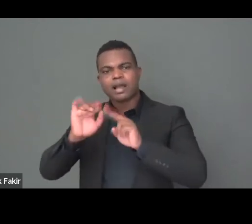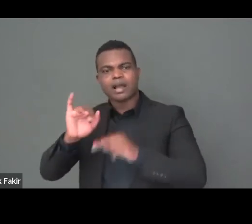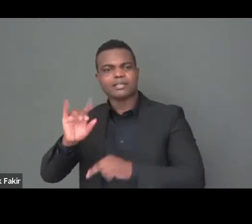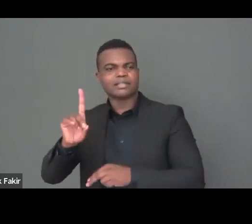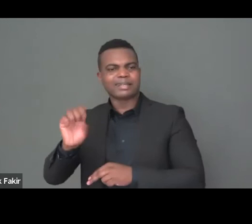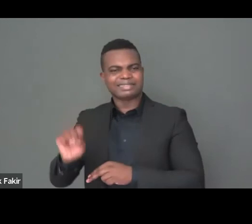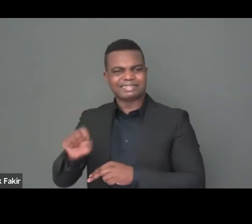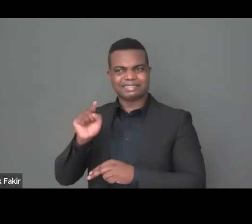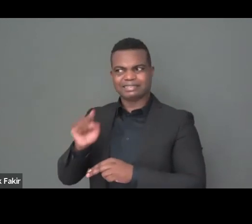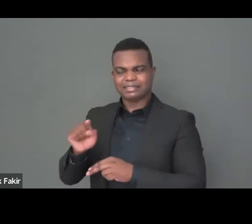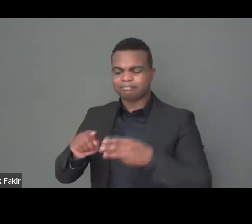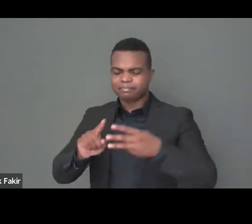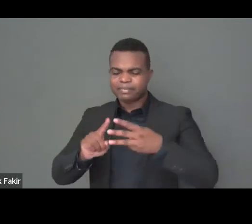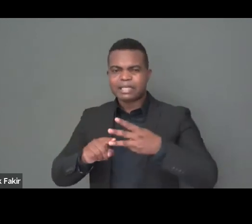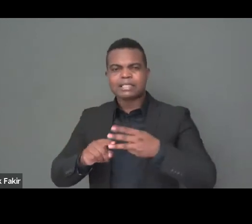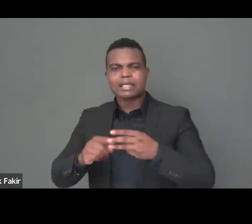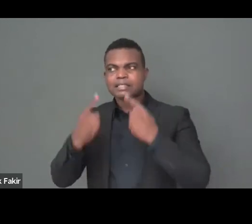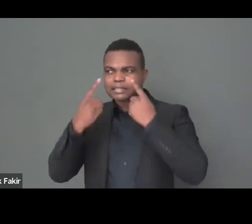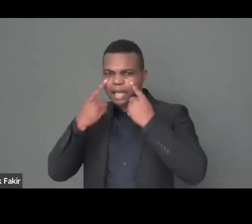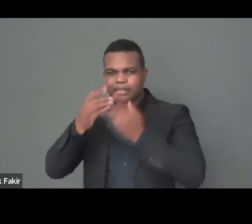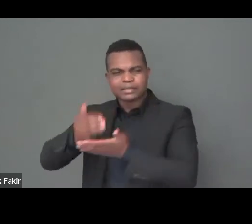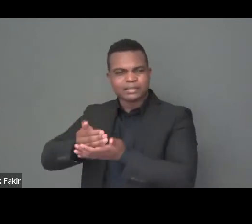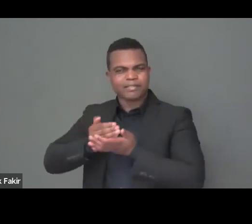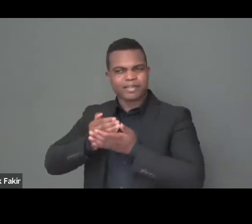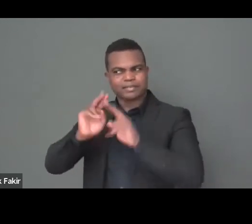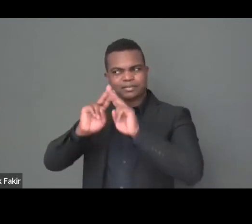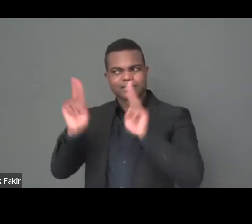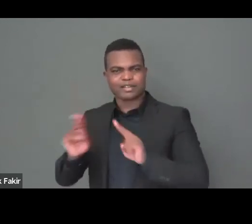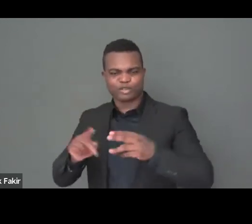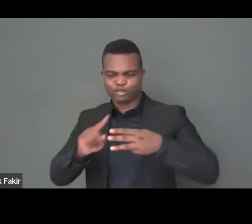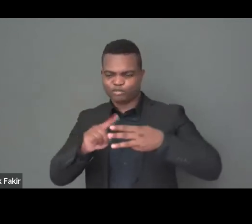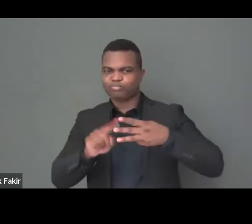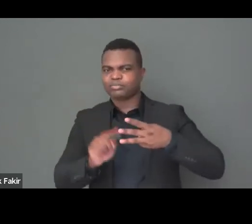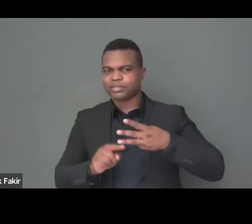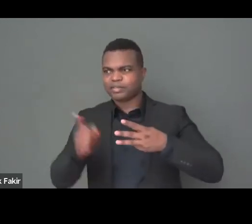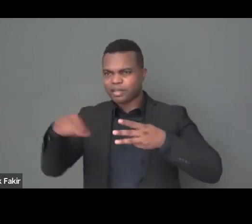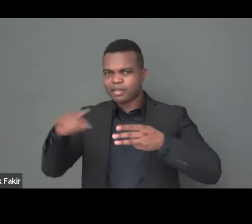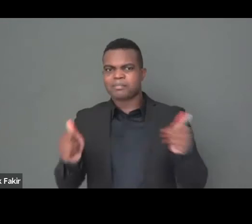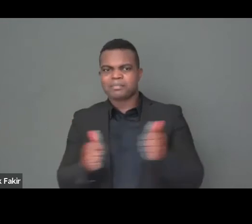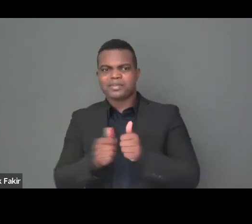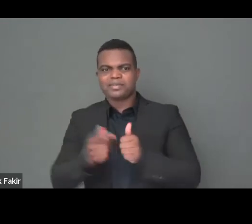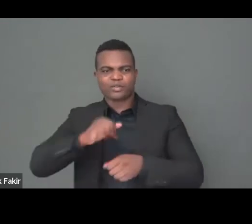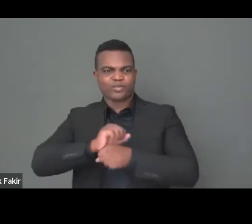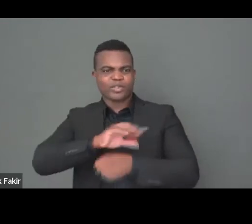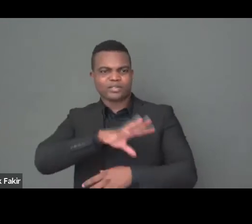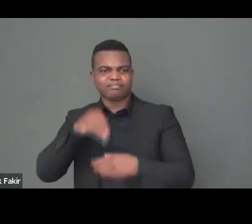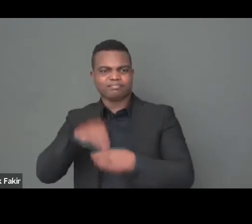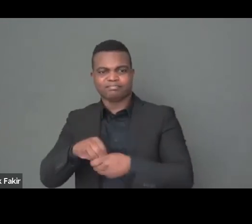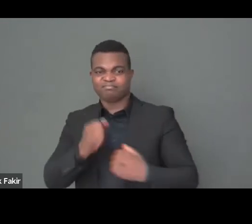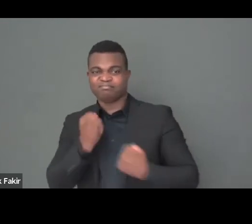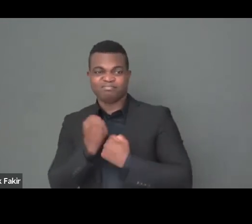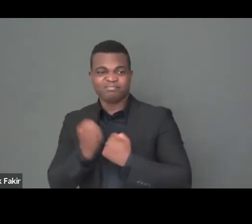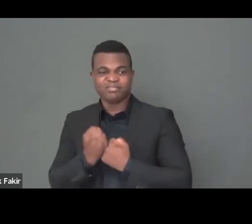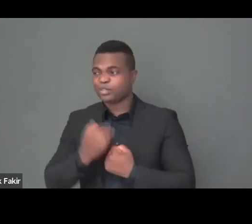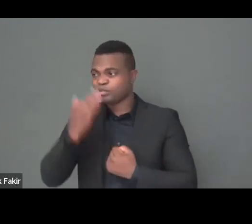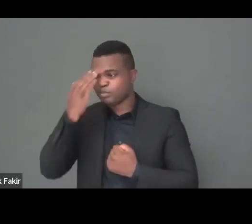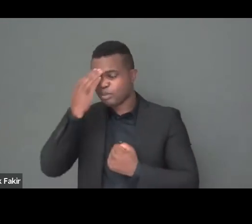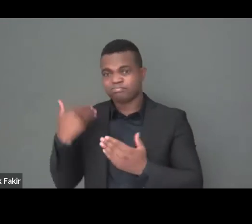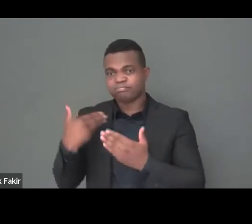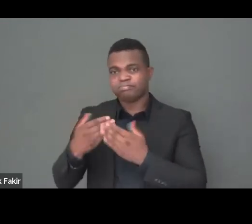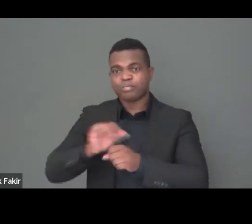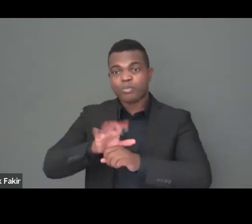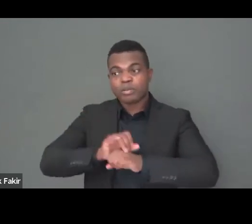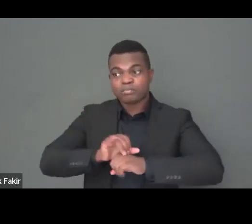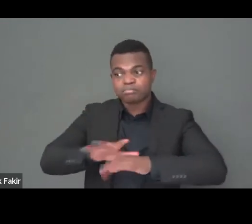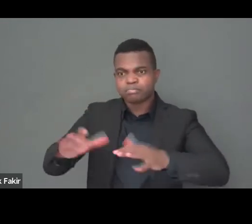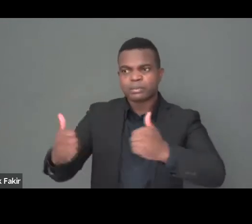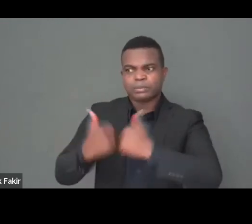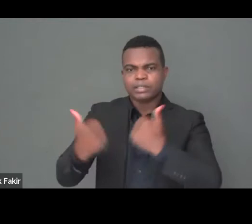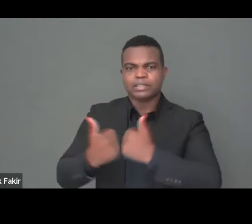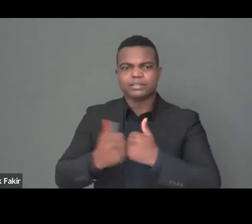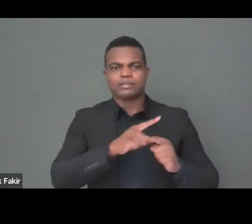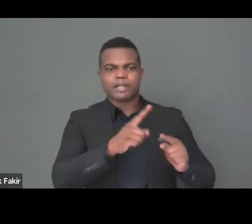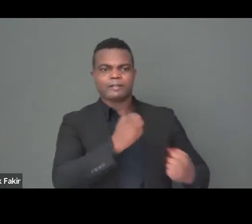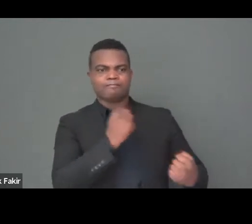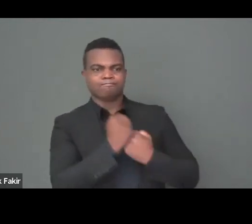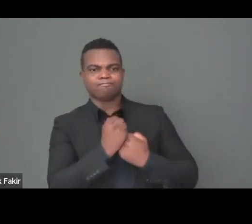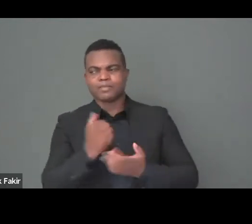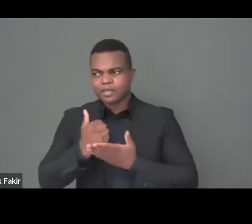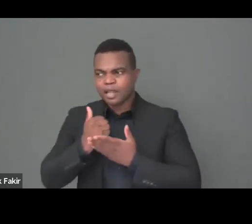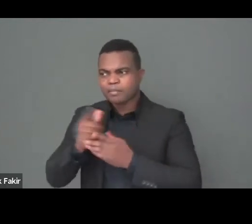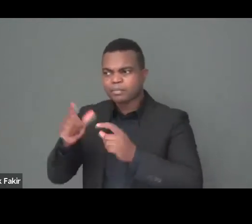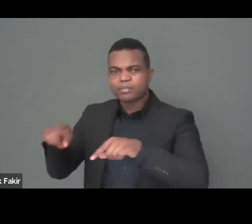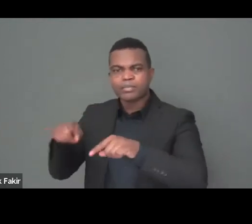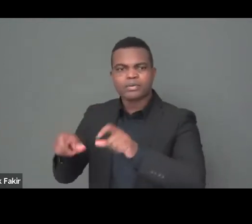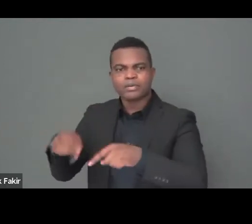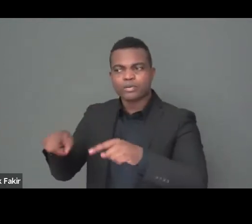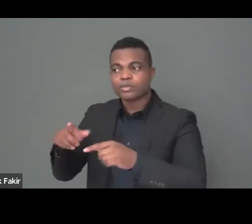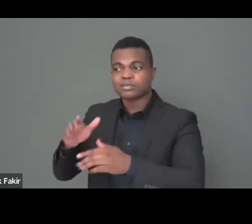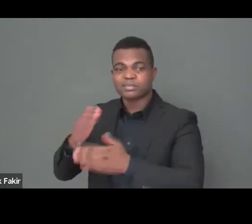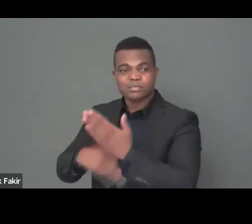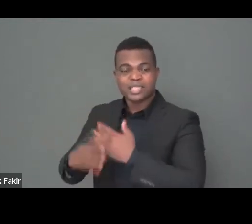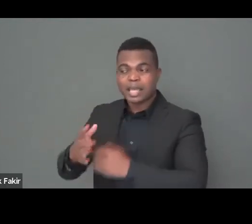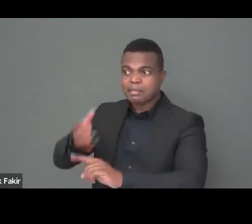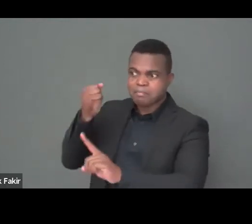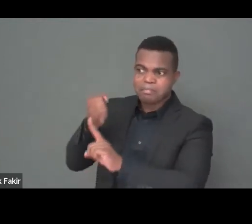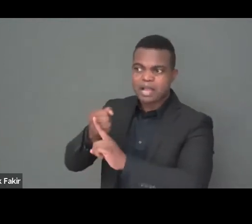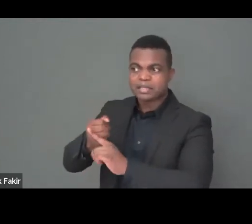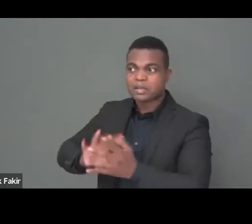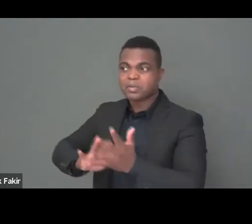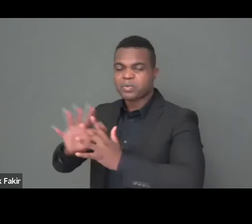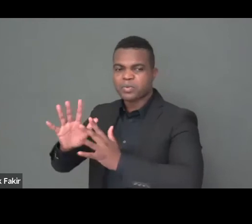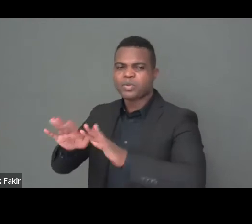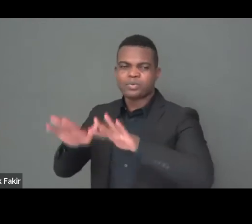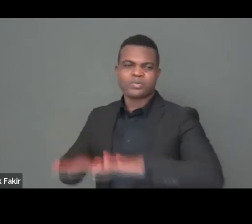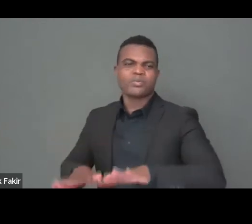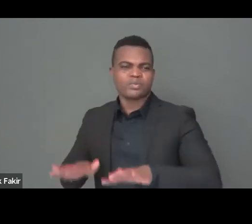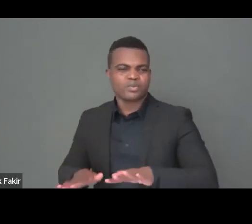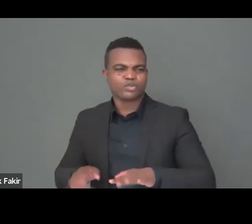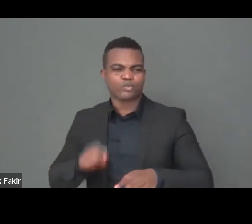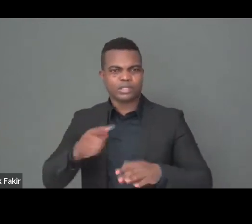Eric Ngondi: we've been looking forward to having a savvy of persons with disability, because we believe that this will provide more accurate data for persons with disability and thereby be able to use this data in policy and decision making.